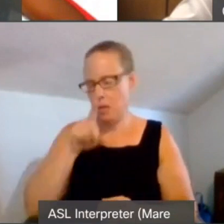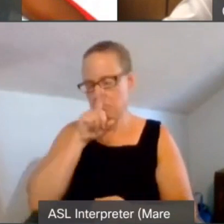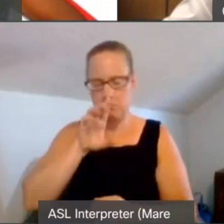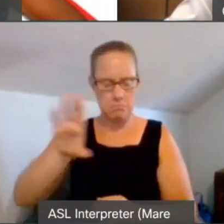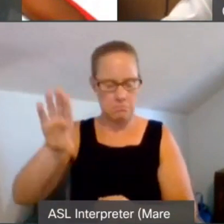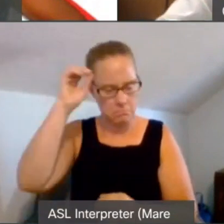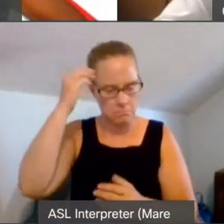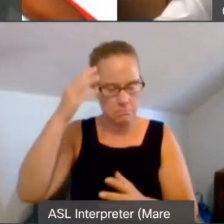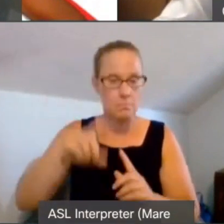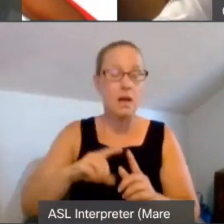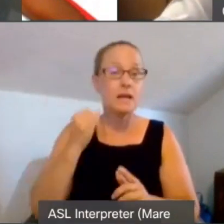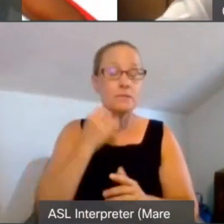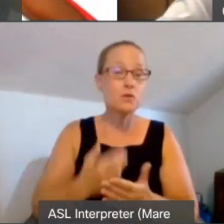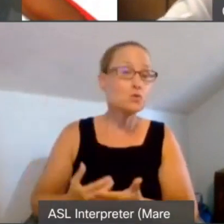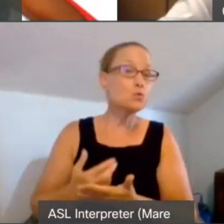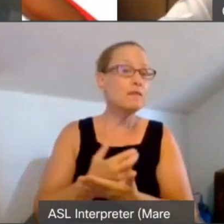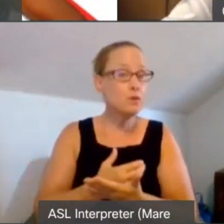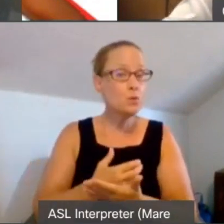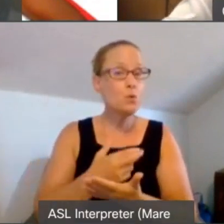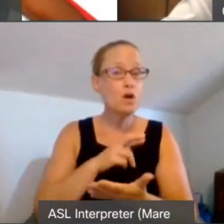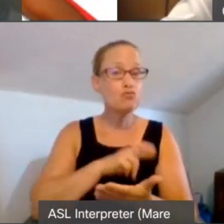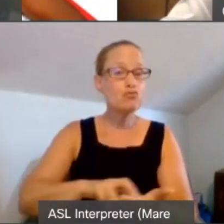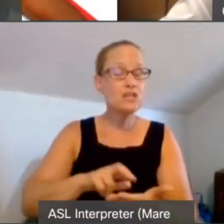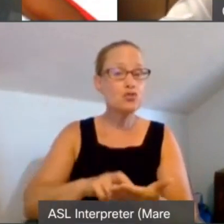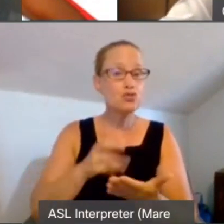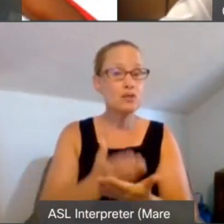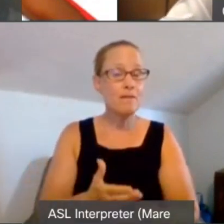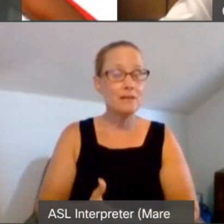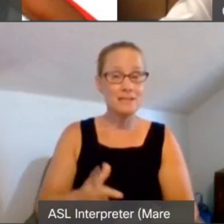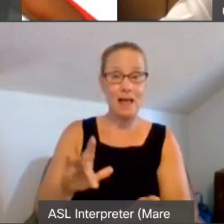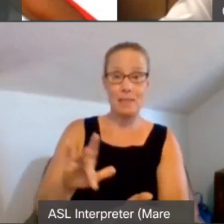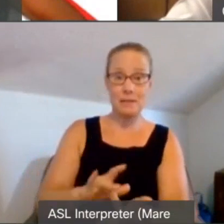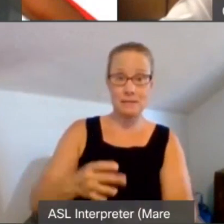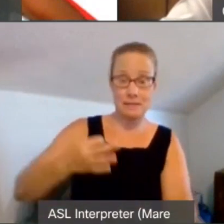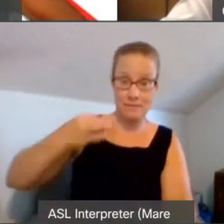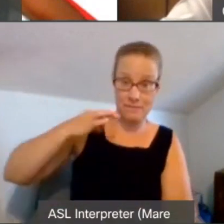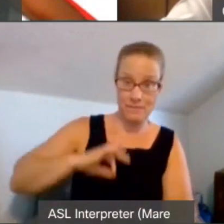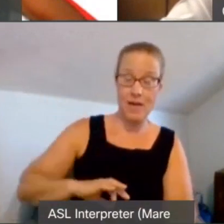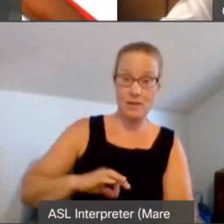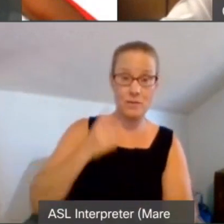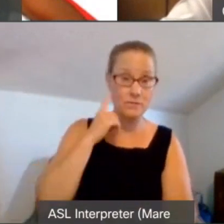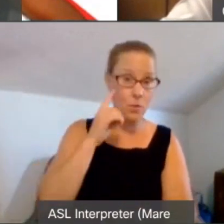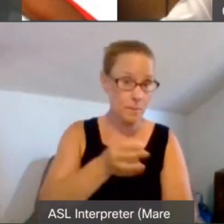on the medicinal value of marijuana, you can name the number of conditions that it has any evidence of efficacy